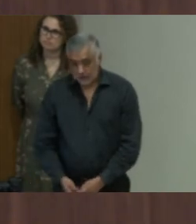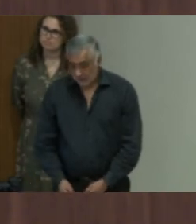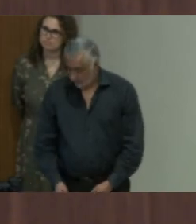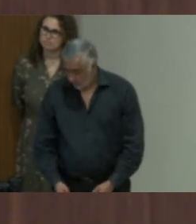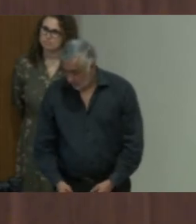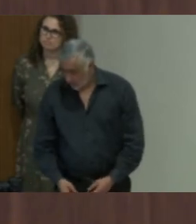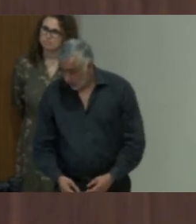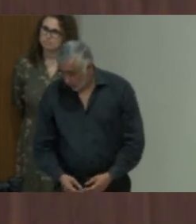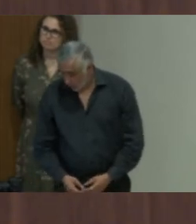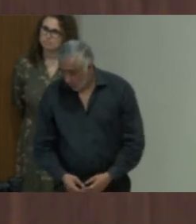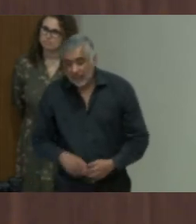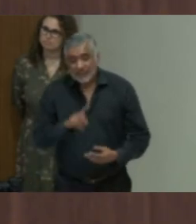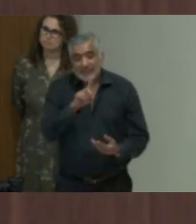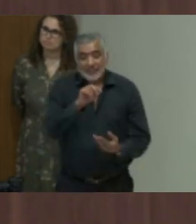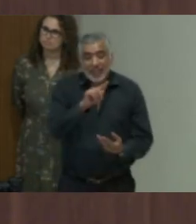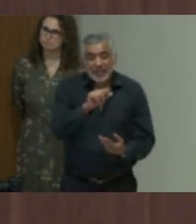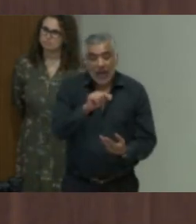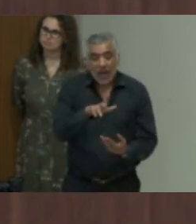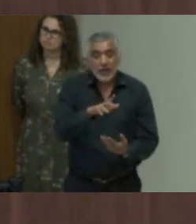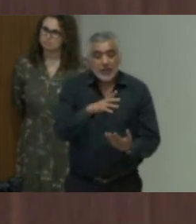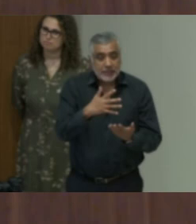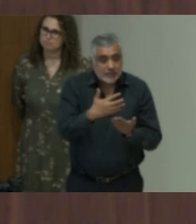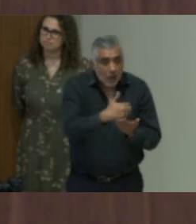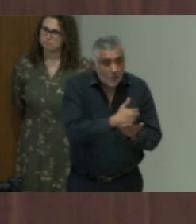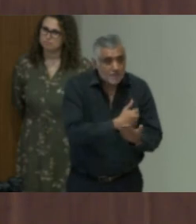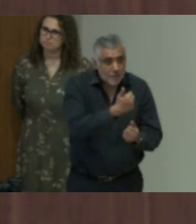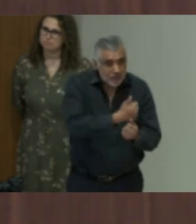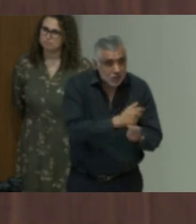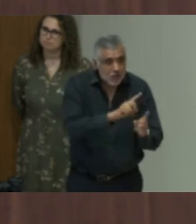the data is coming from each of the diocese,